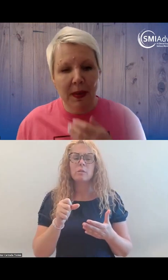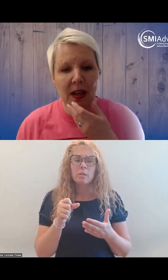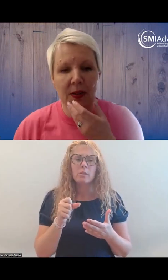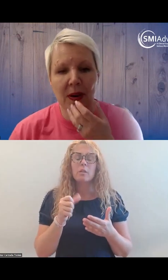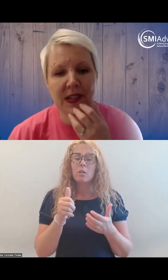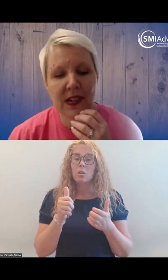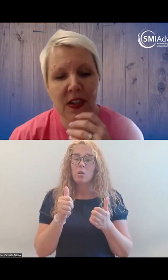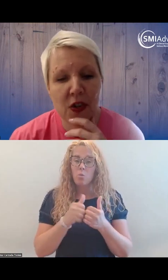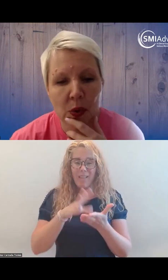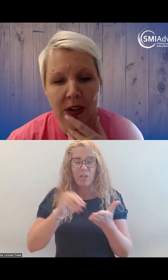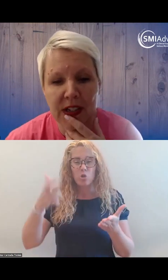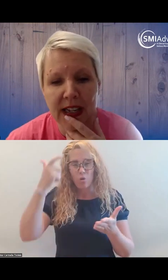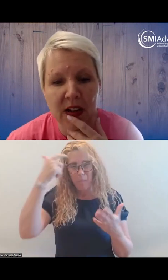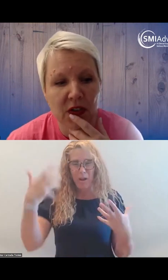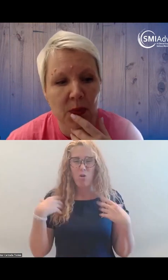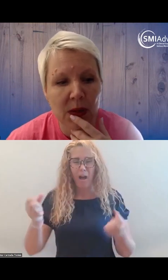MENTAL HEALTH CRISIS. THE NEW YORK CITY COUNCIL